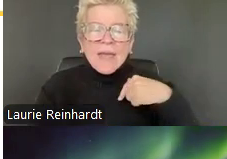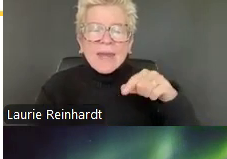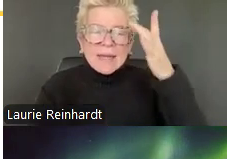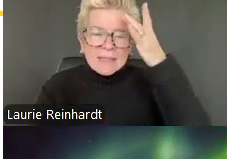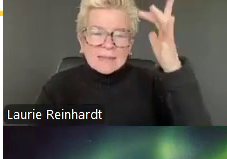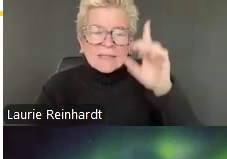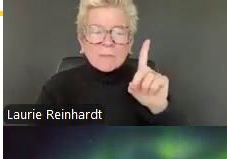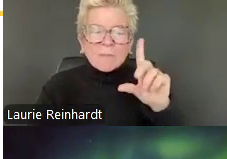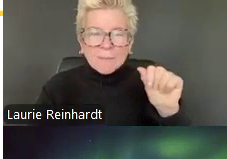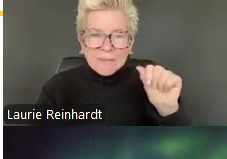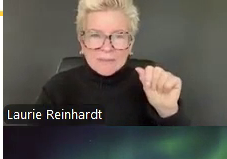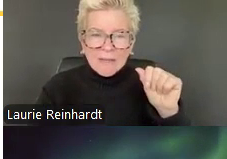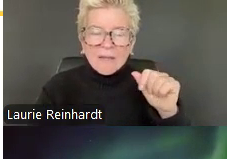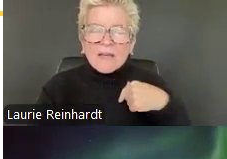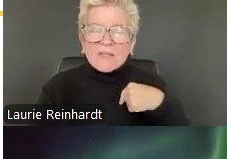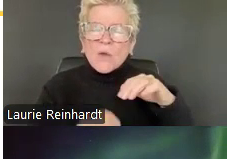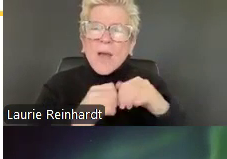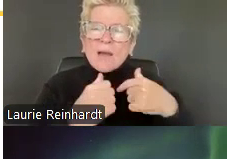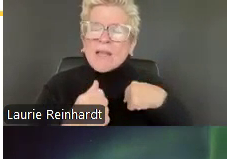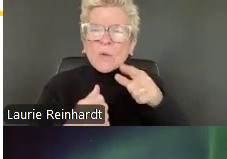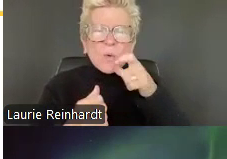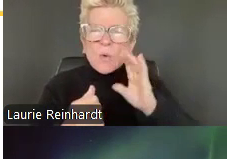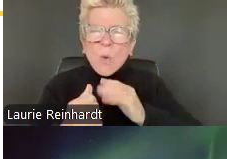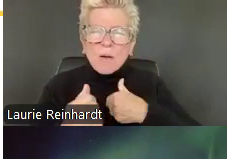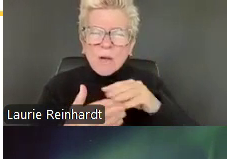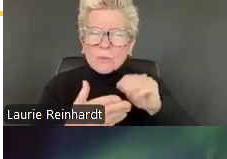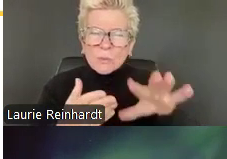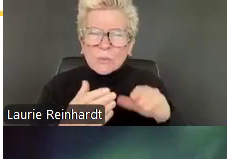to kind of wrap your head around like who are our students with IEPs and sort of what